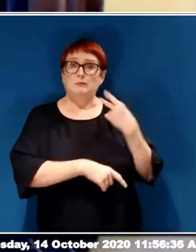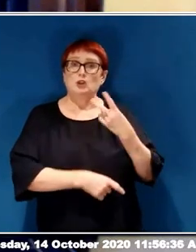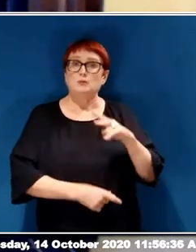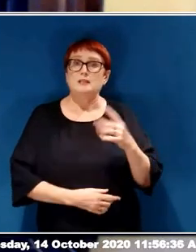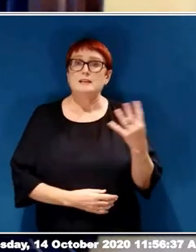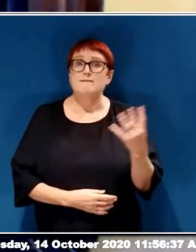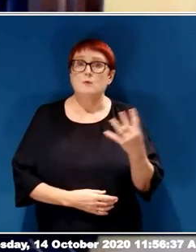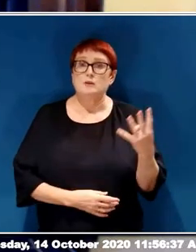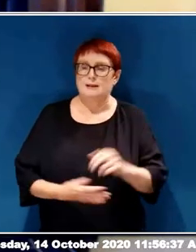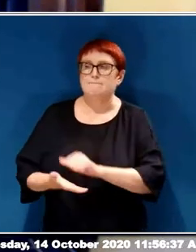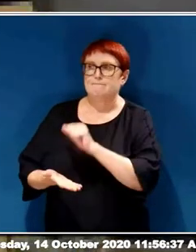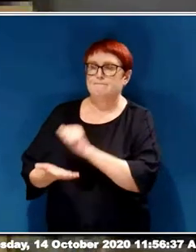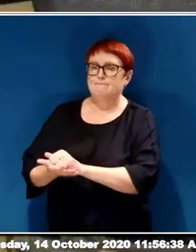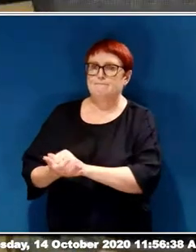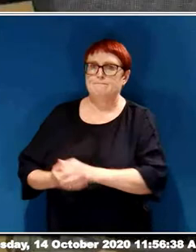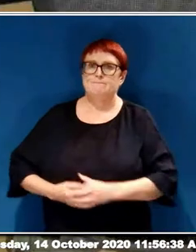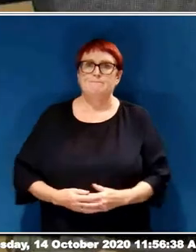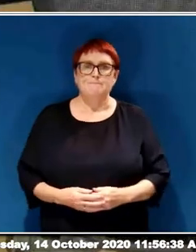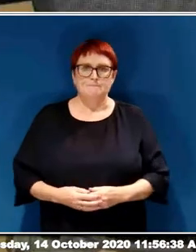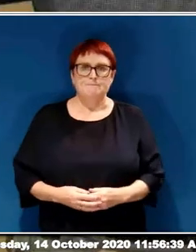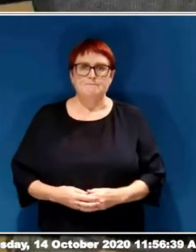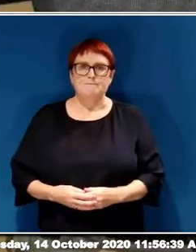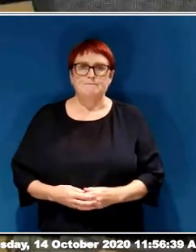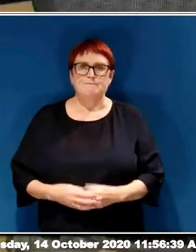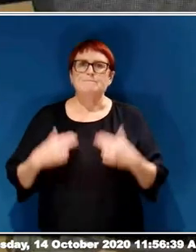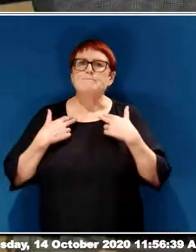Now, a copy of your curriculum vitae is part of the tendered